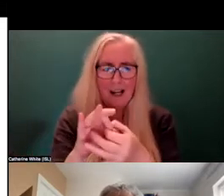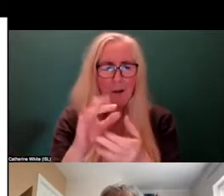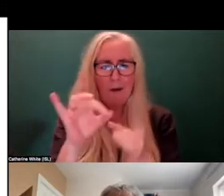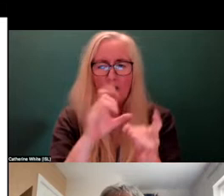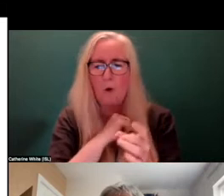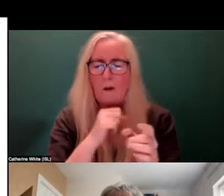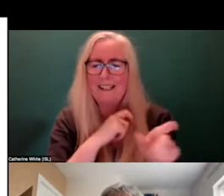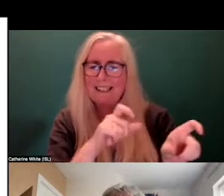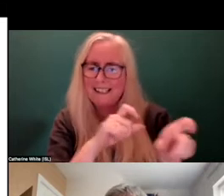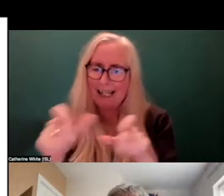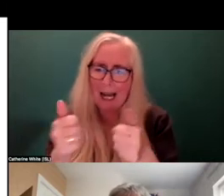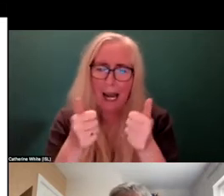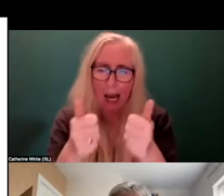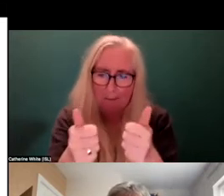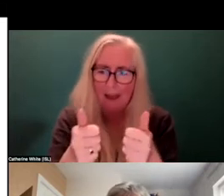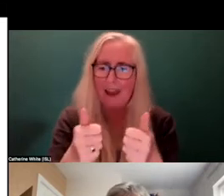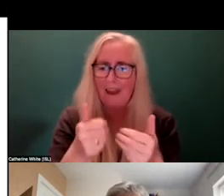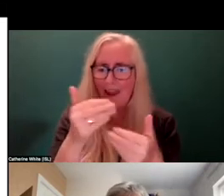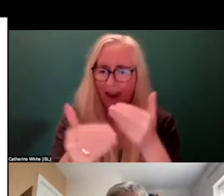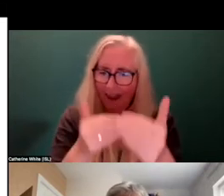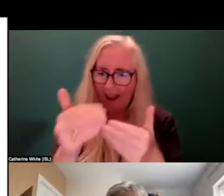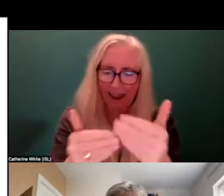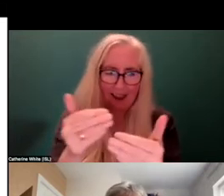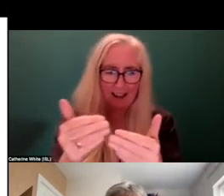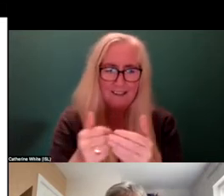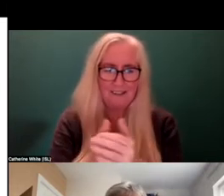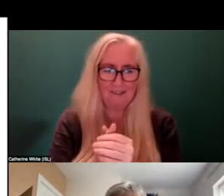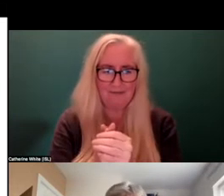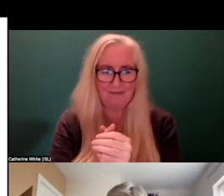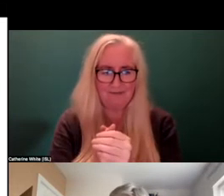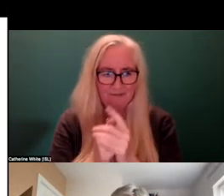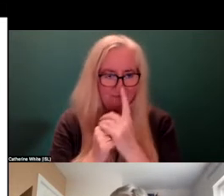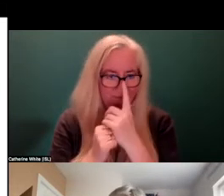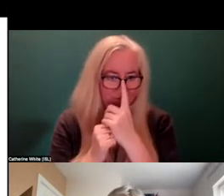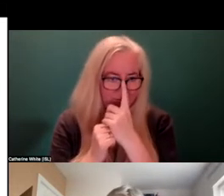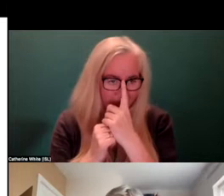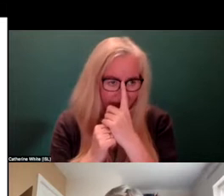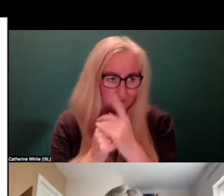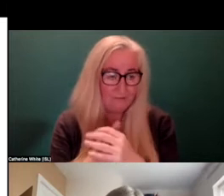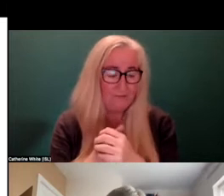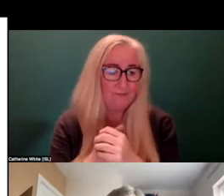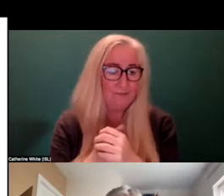our functional ability and compress our decline in later years.